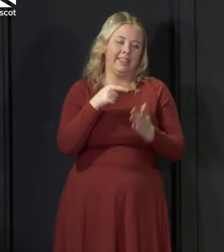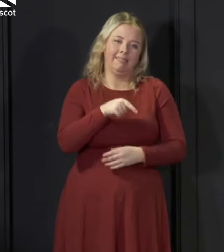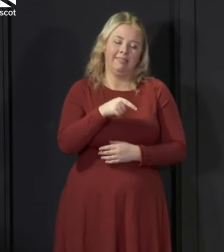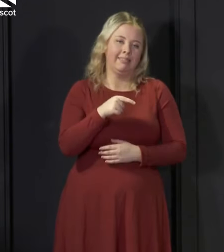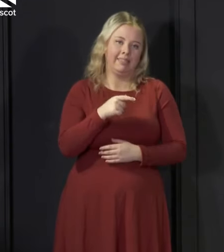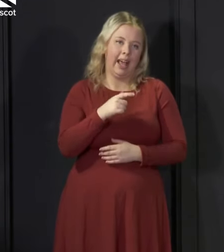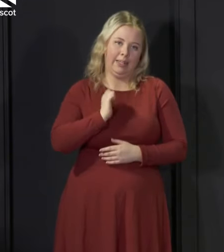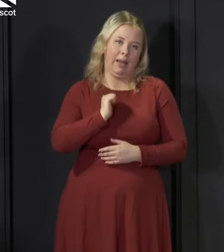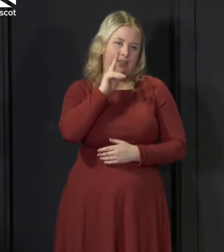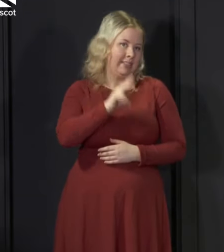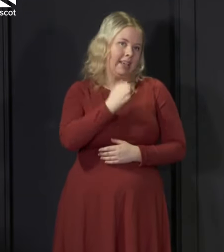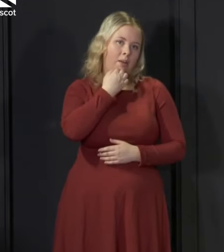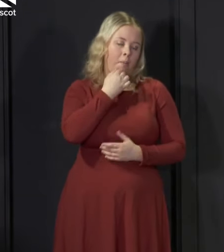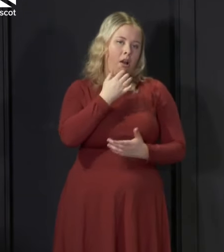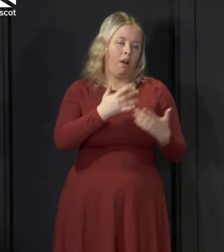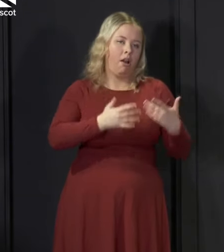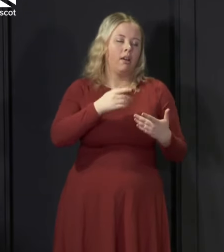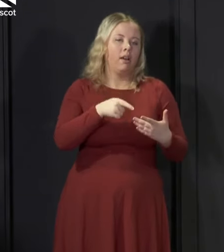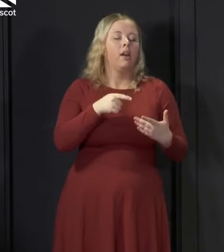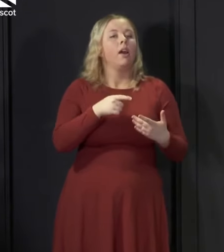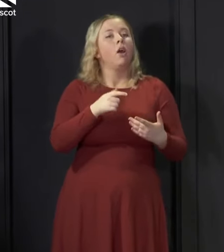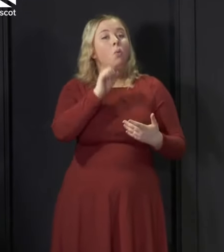as we can as soon as we can. I've said before we need to need to make sure the information